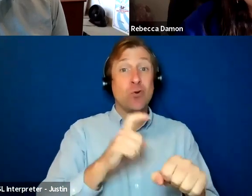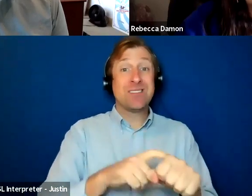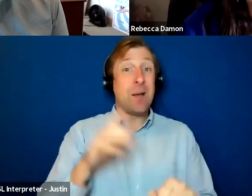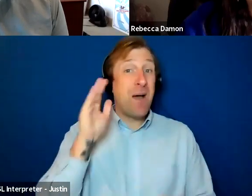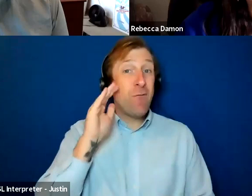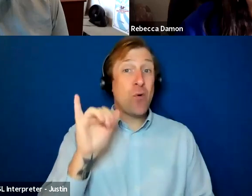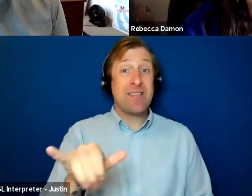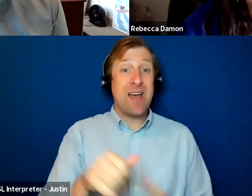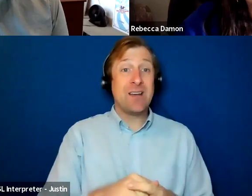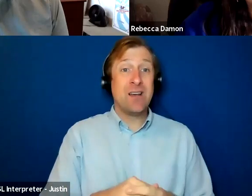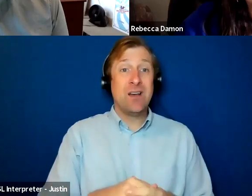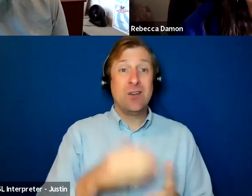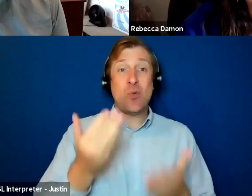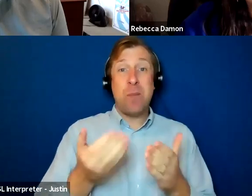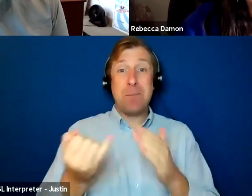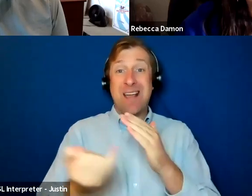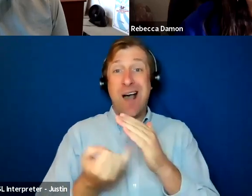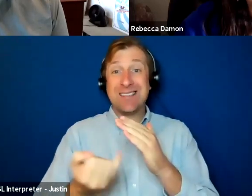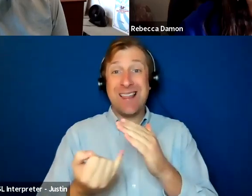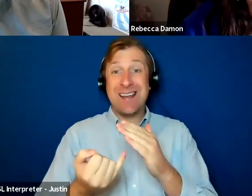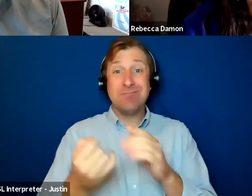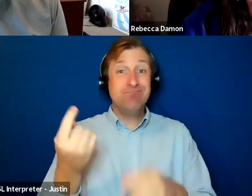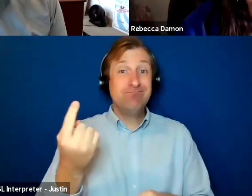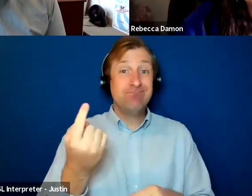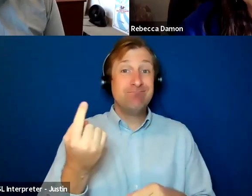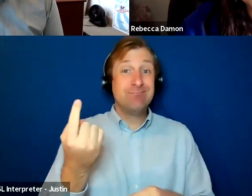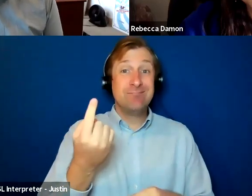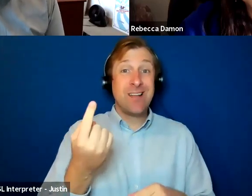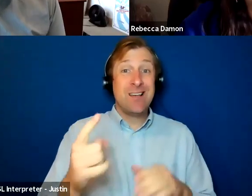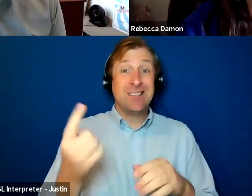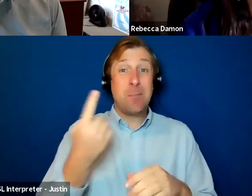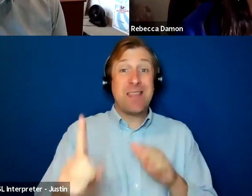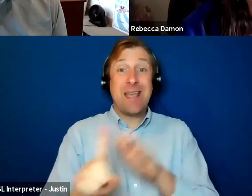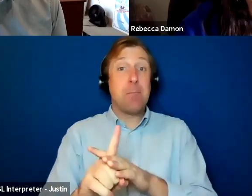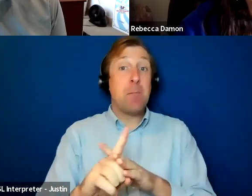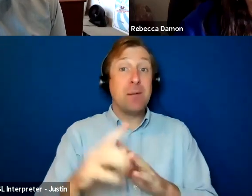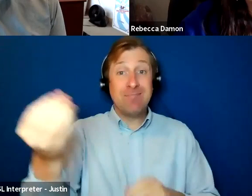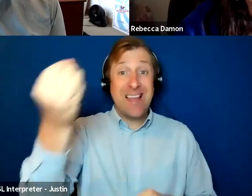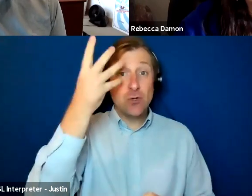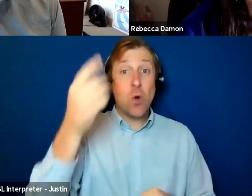So it may be an isolated incident, but if somebody can bring it to our attention, we can address it without identifying